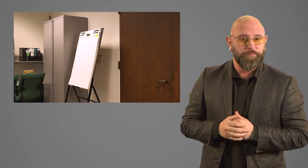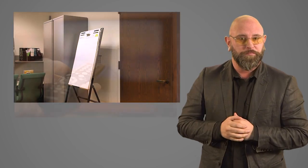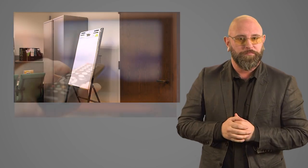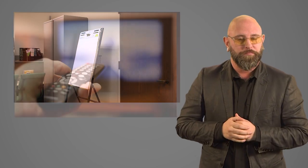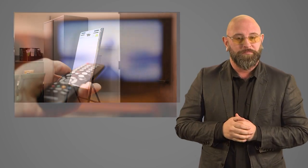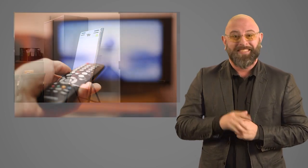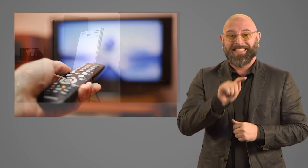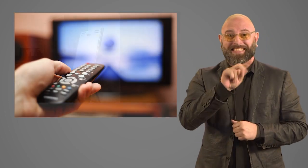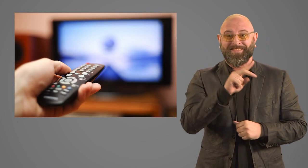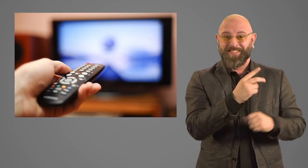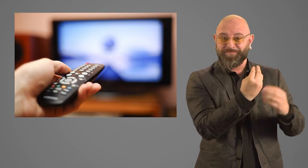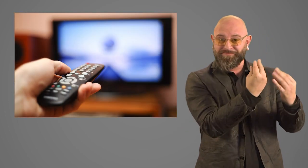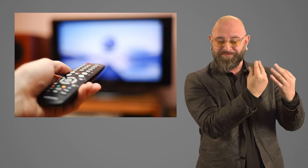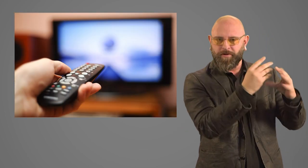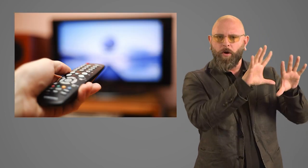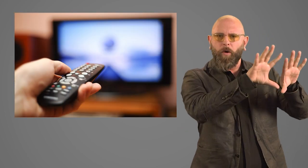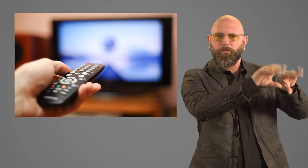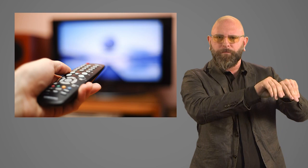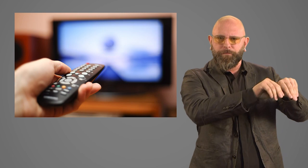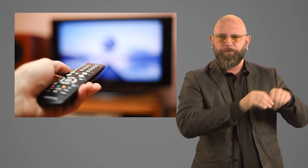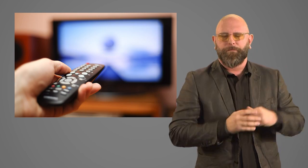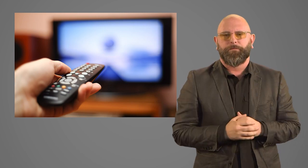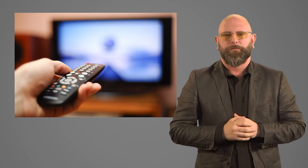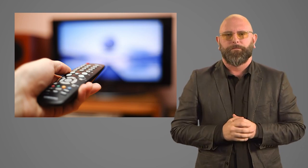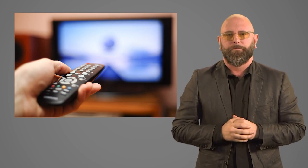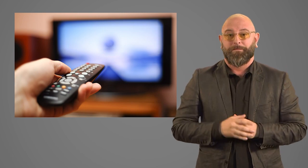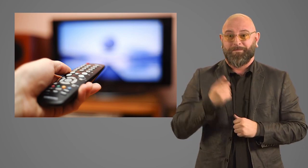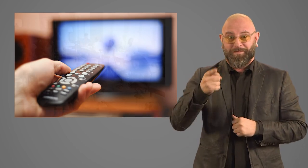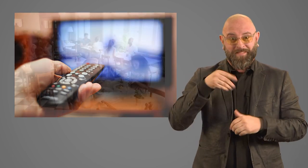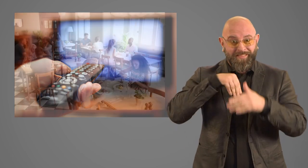Turn off the television.